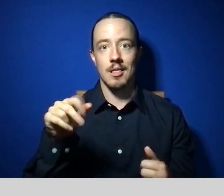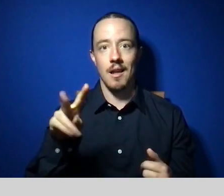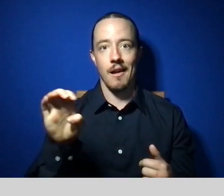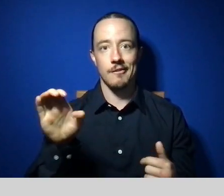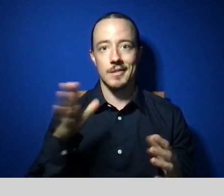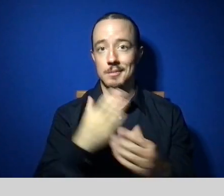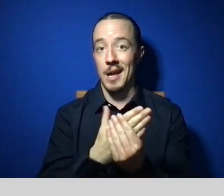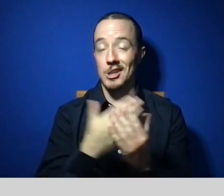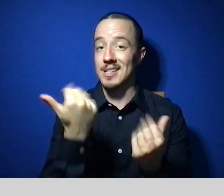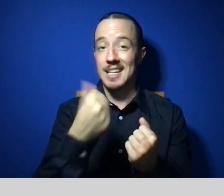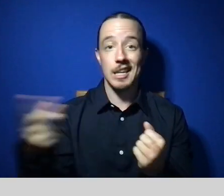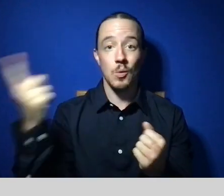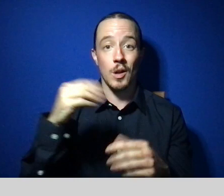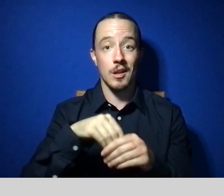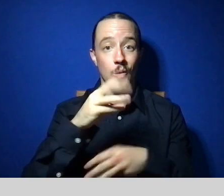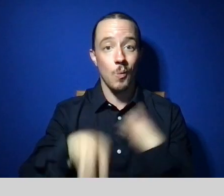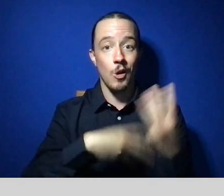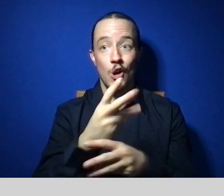in the world can install by running pip install pids.